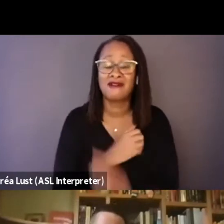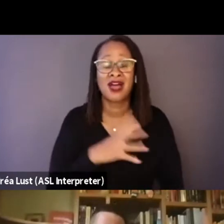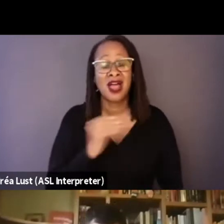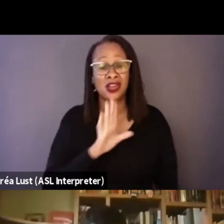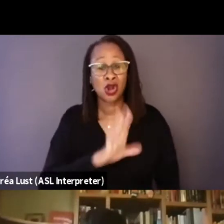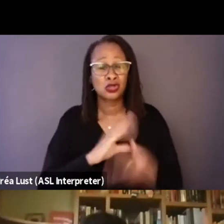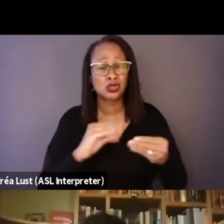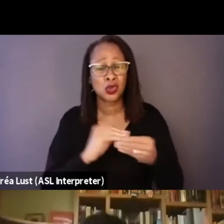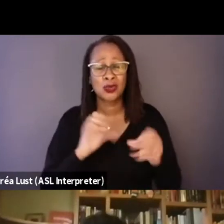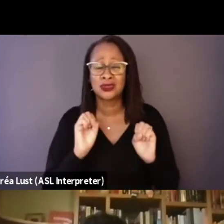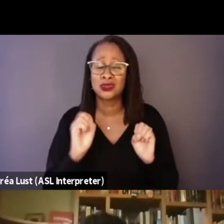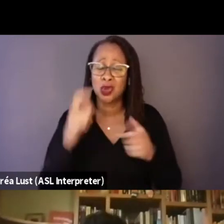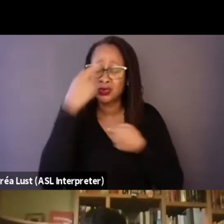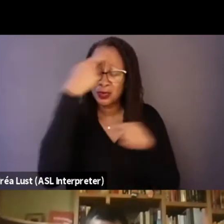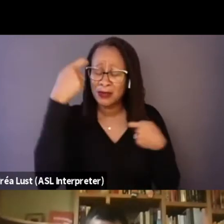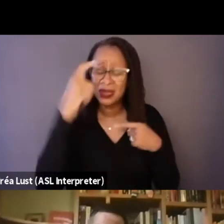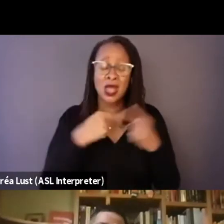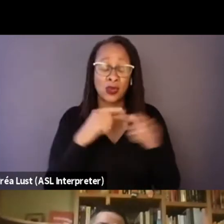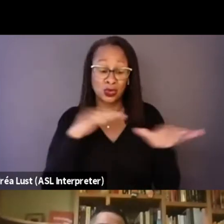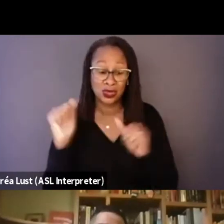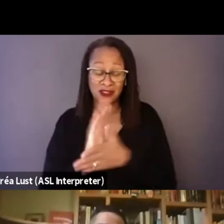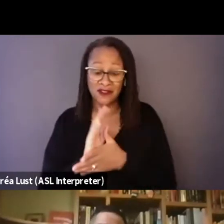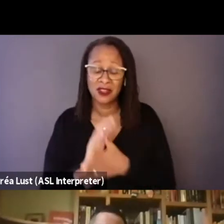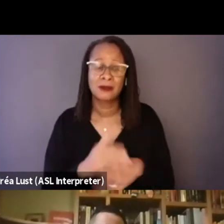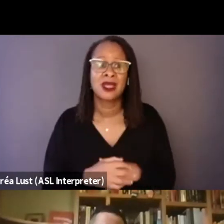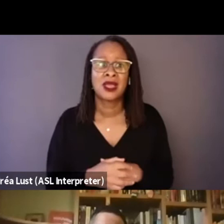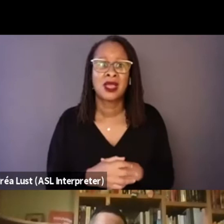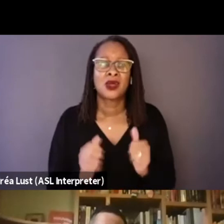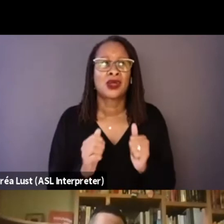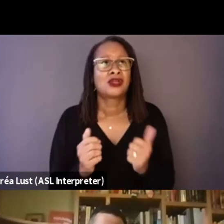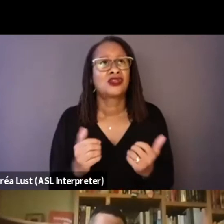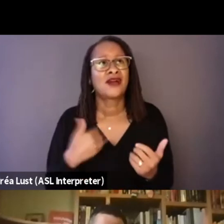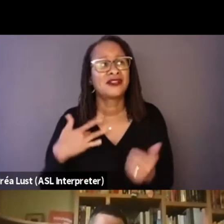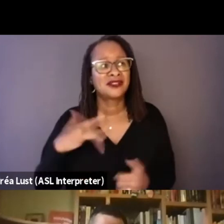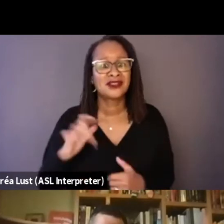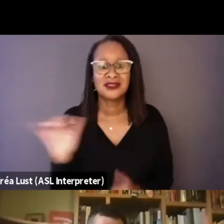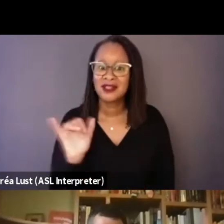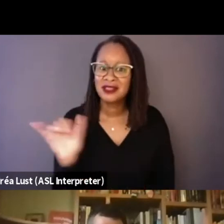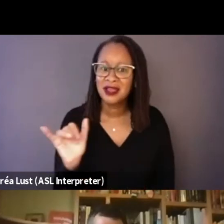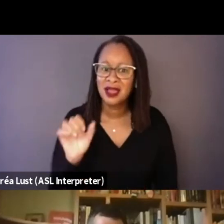but what you come out of that film with, you come out with the sense of possibility